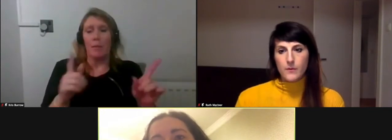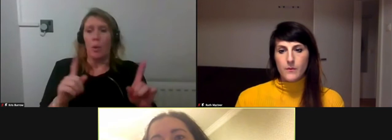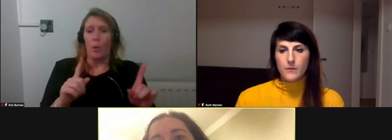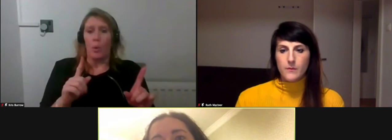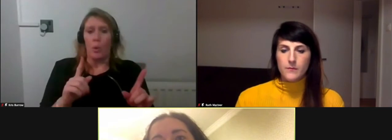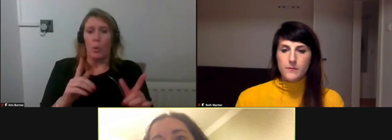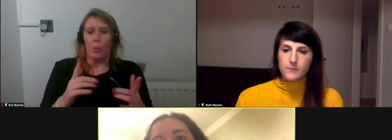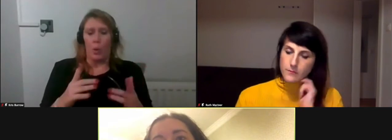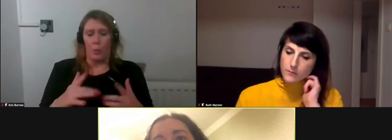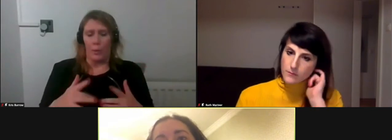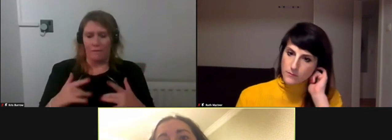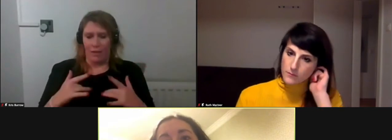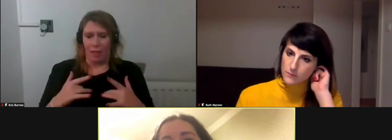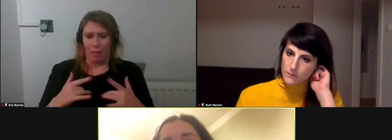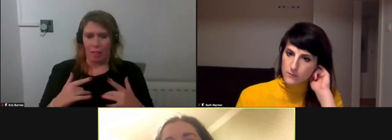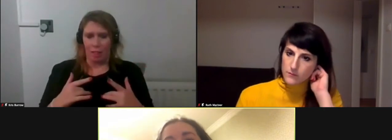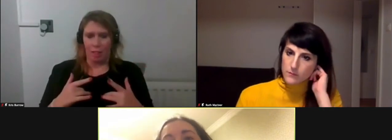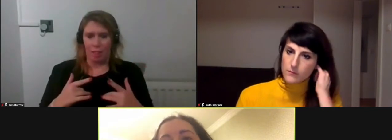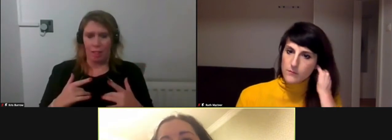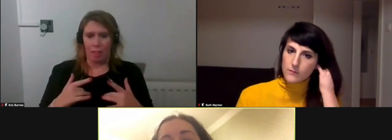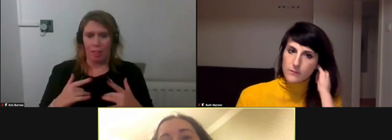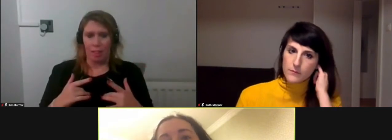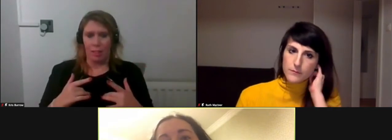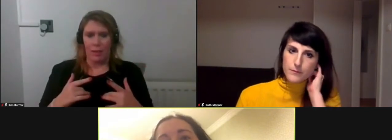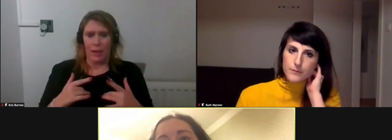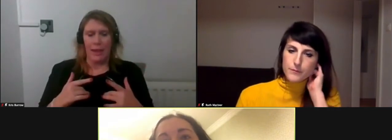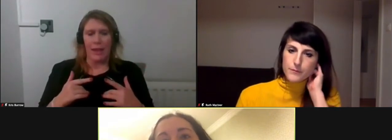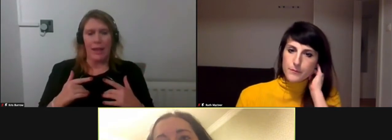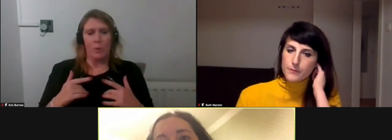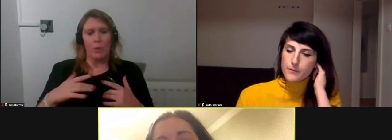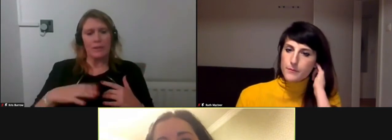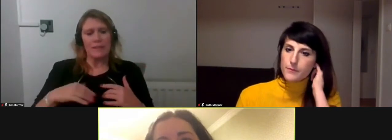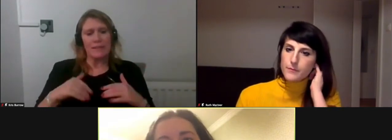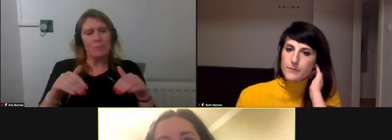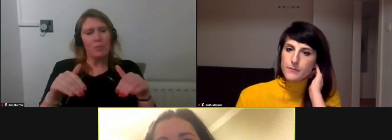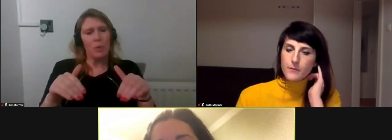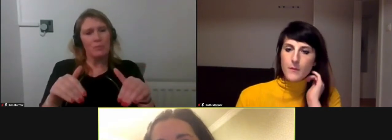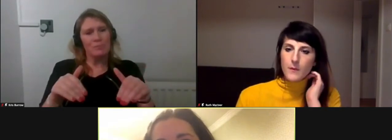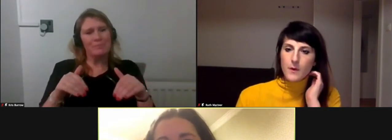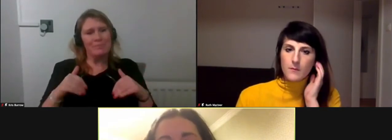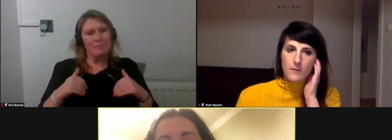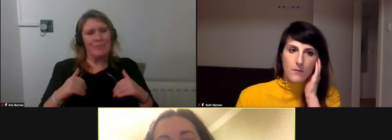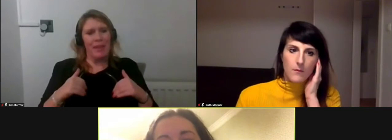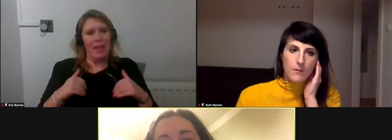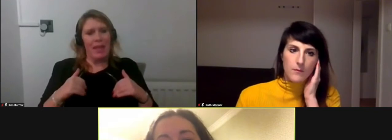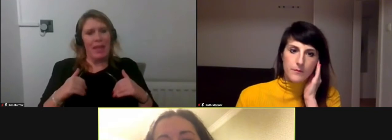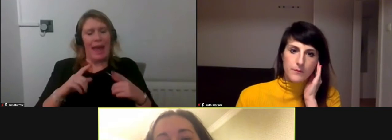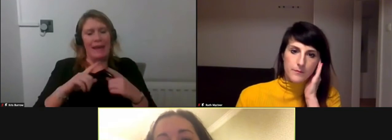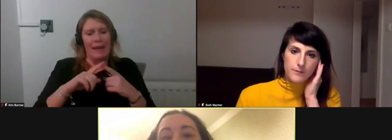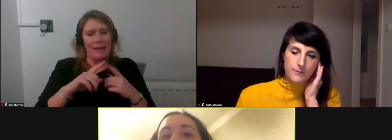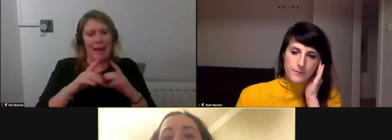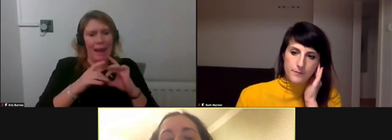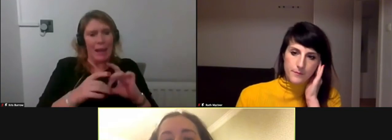we would rather pare it back and rely on the storytelling, and see how much an